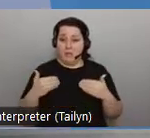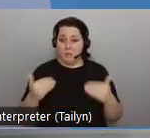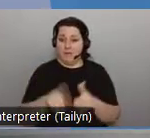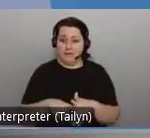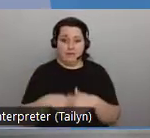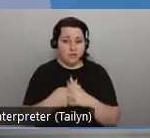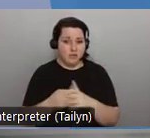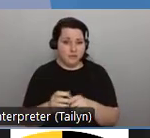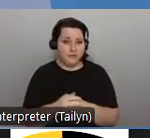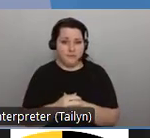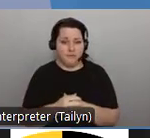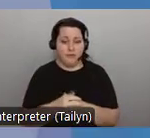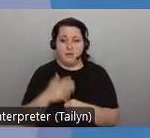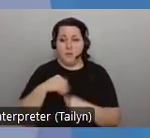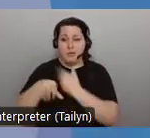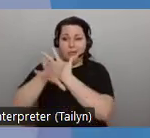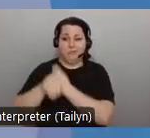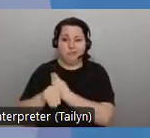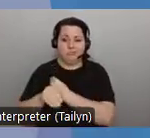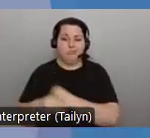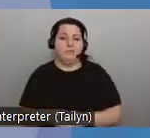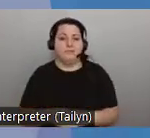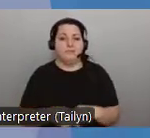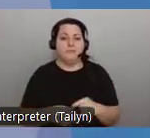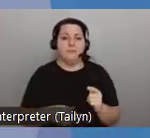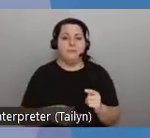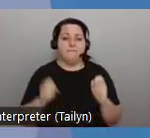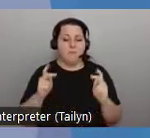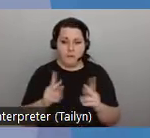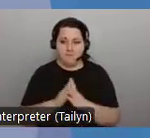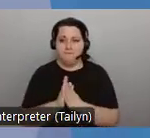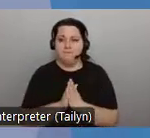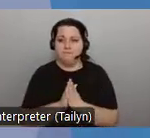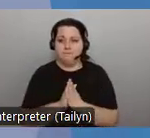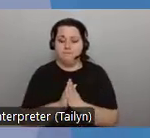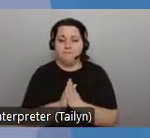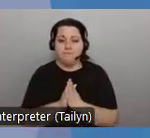I'll be sending out hopefully on Friday if not hopefully earlier next week. Without go ahead and get started, so I'm